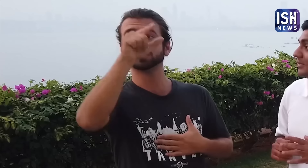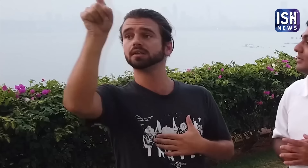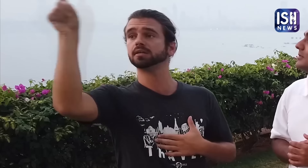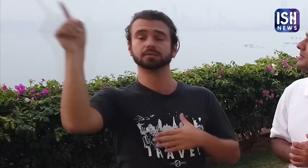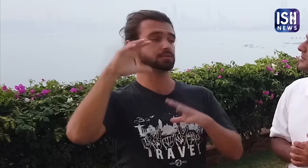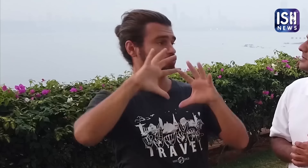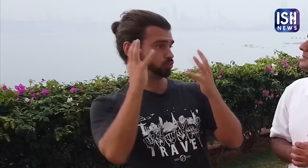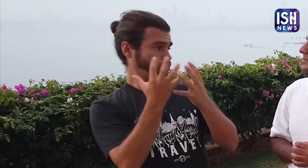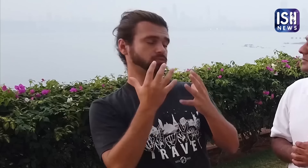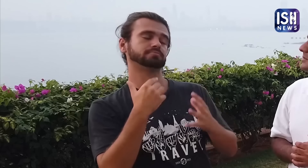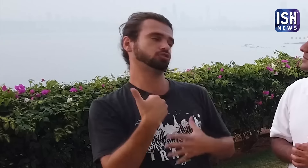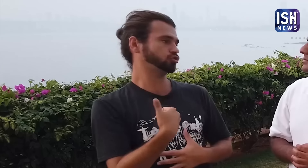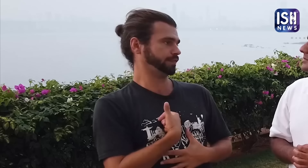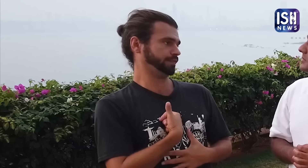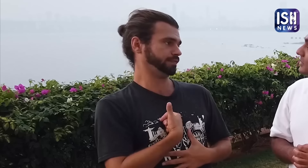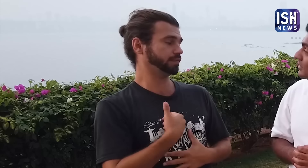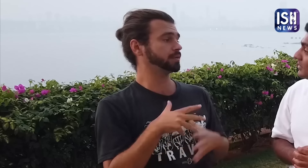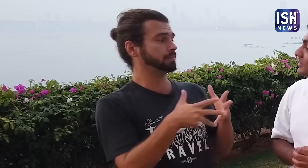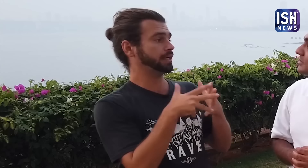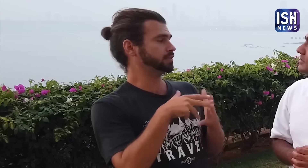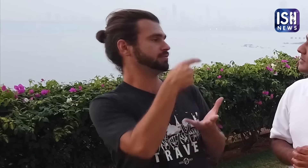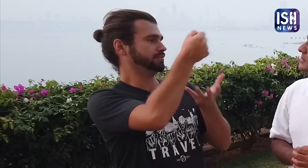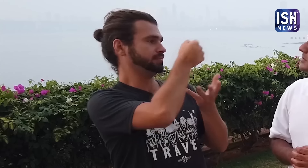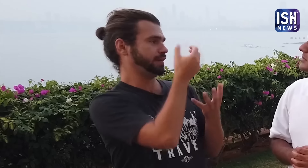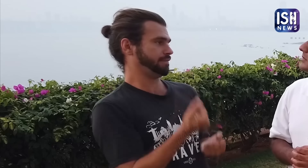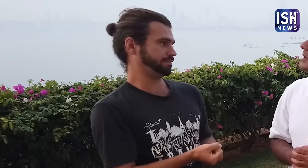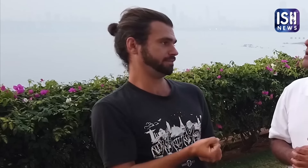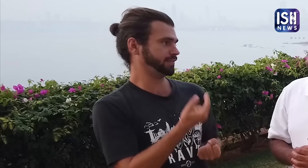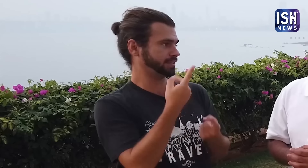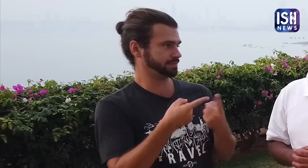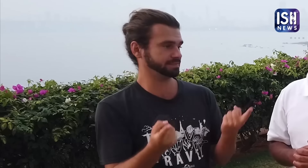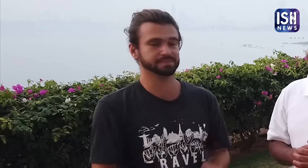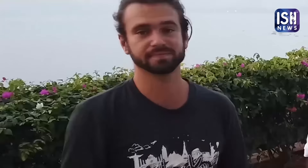To travel across the world I have to fund myself but to travel in the US I am funded by the US government. That's the difference.